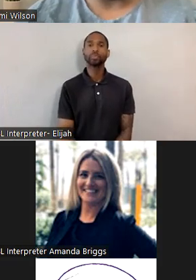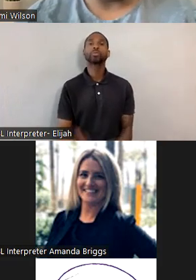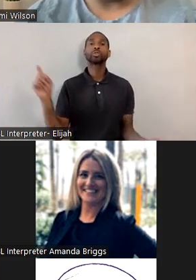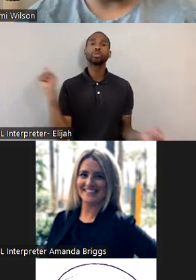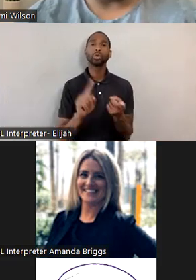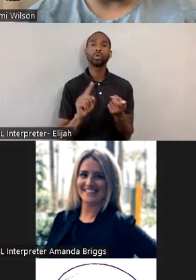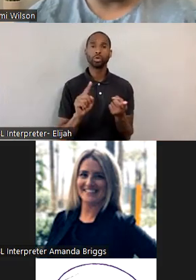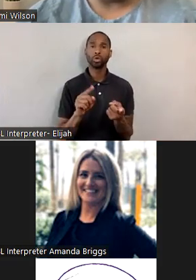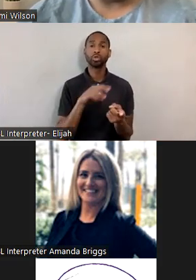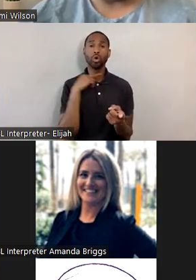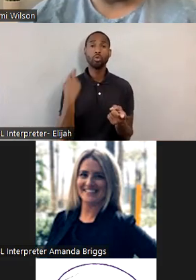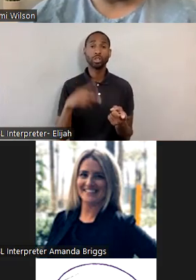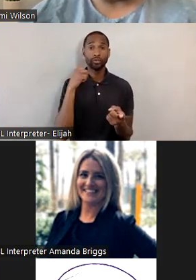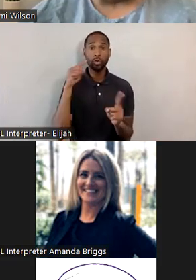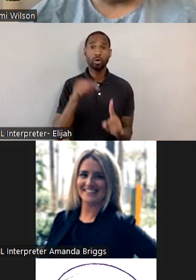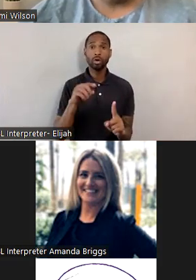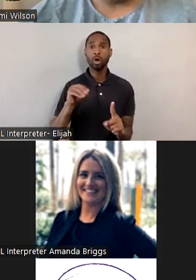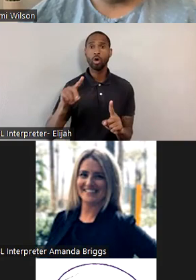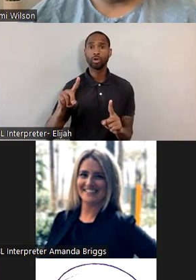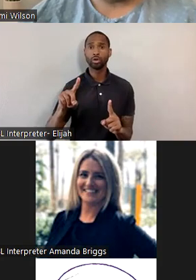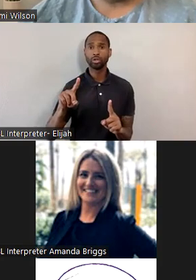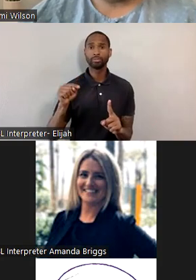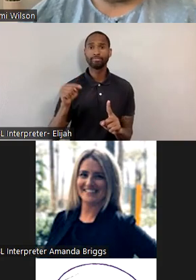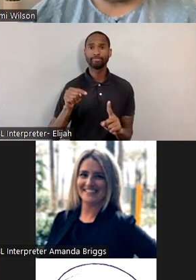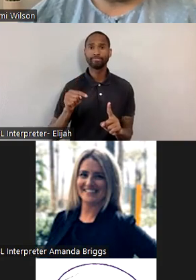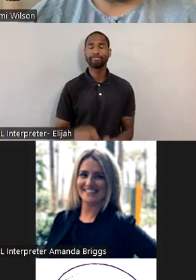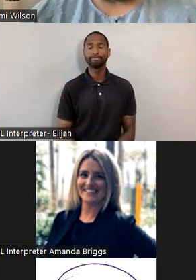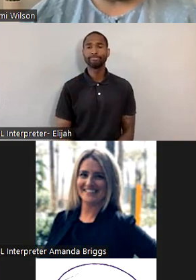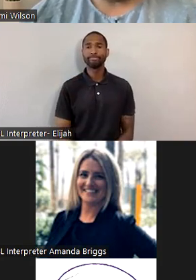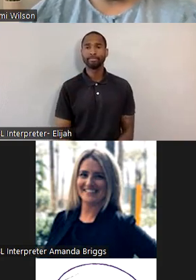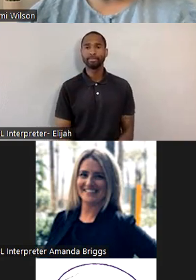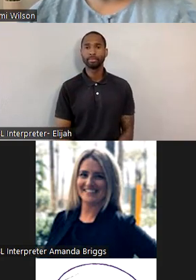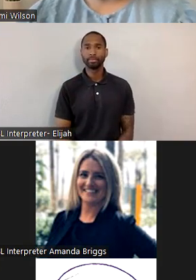risk of overdose. Okay.